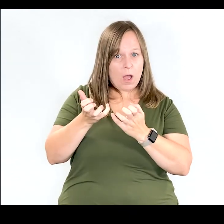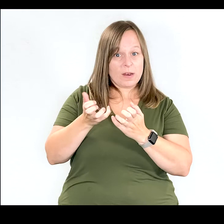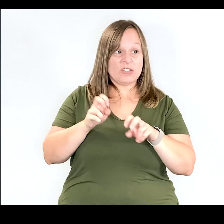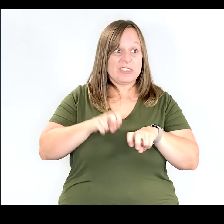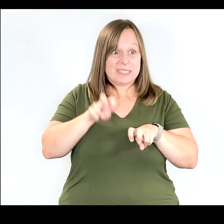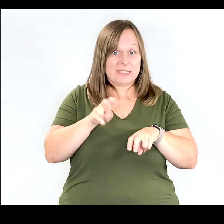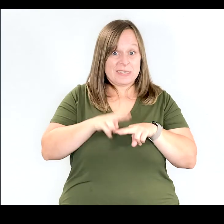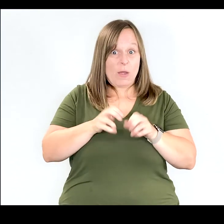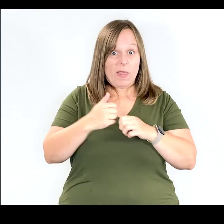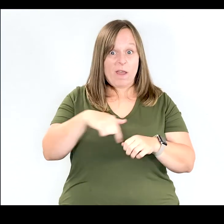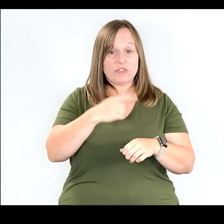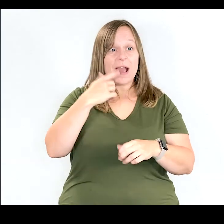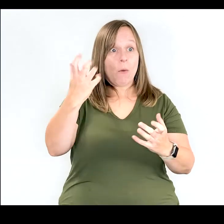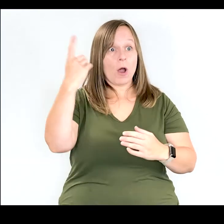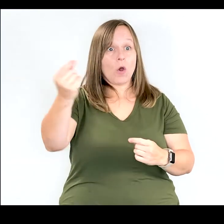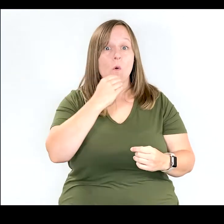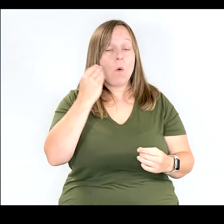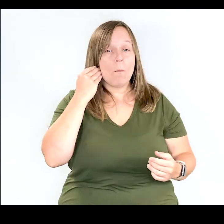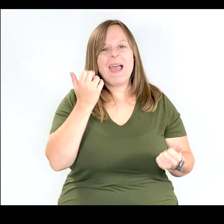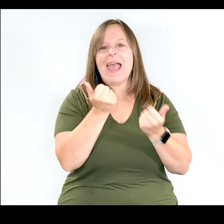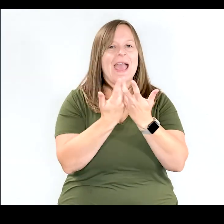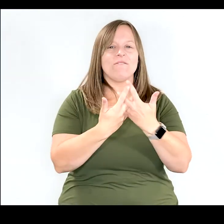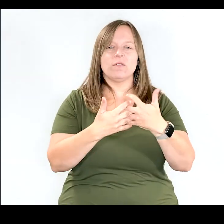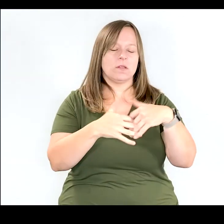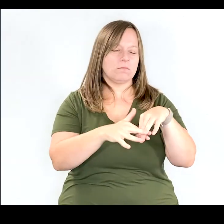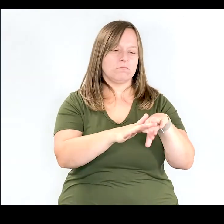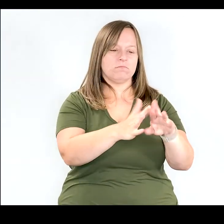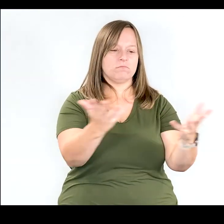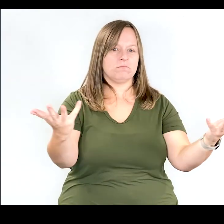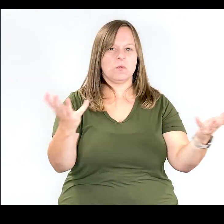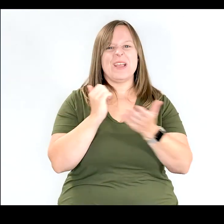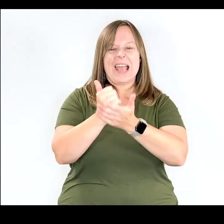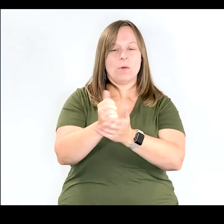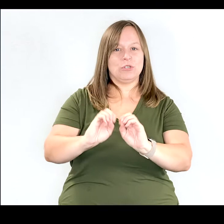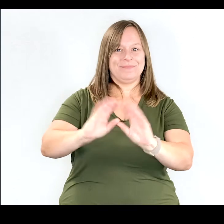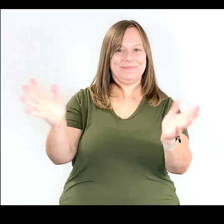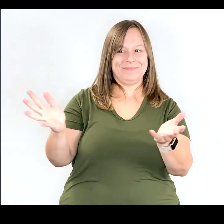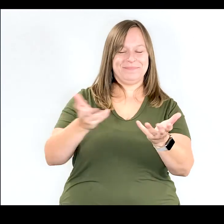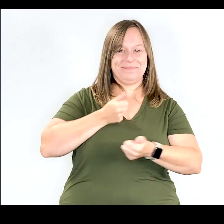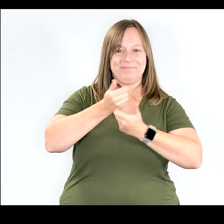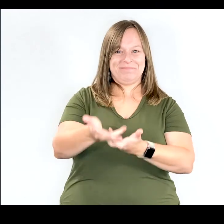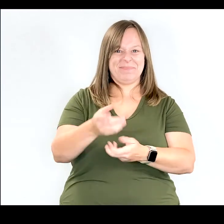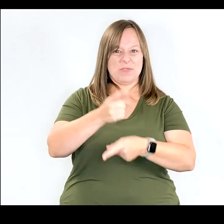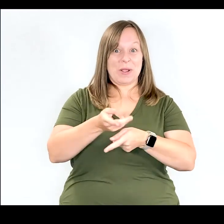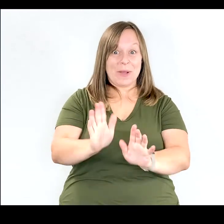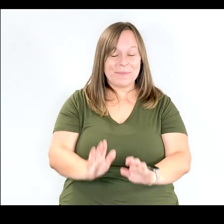sat at a conference table and said, "I want to go home," everything fell into place. We just helped her articulate herself in the right forum.